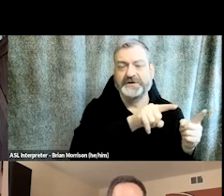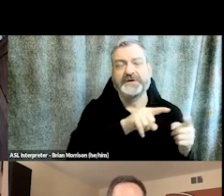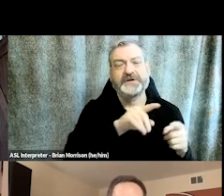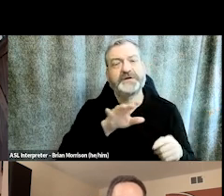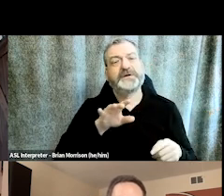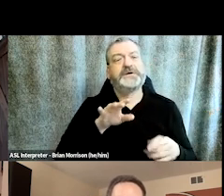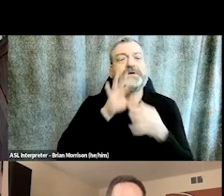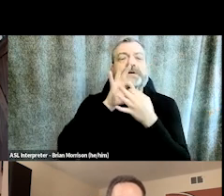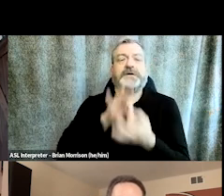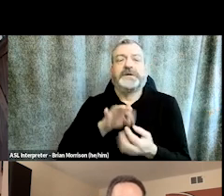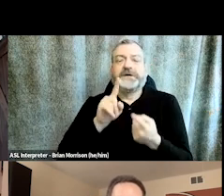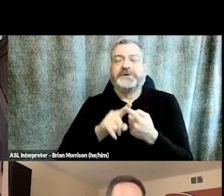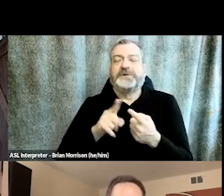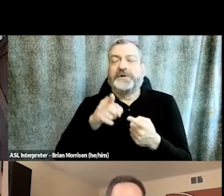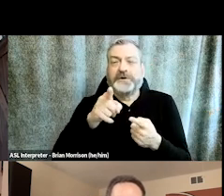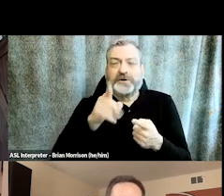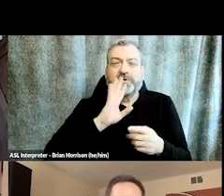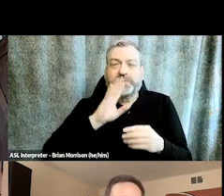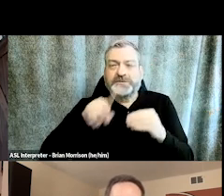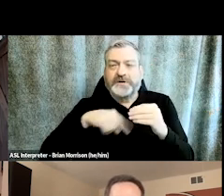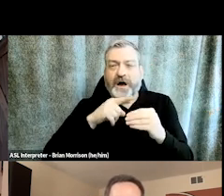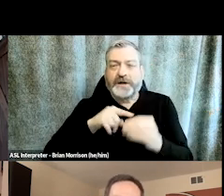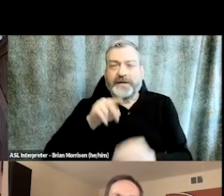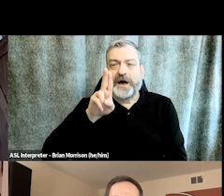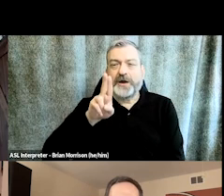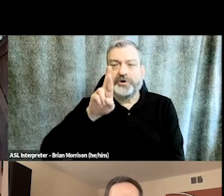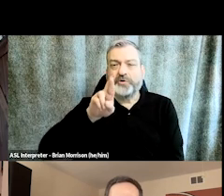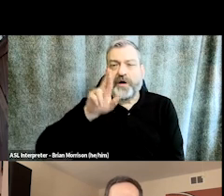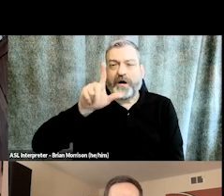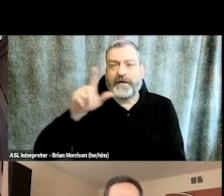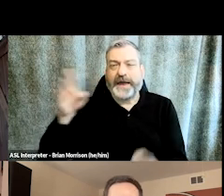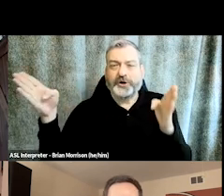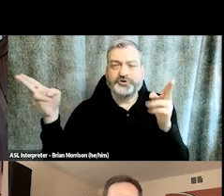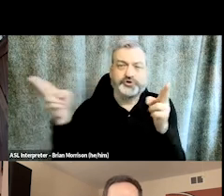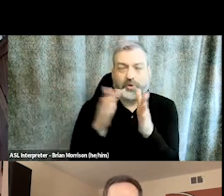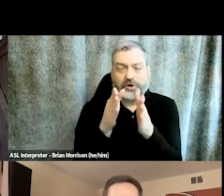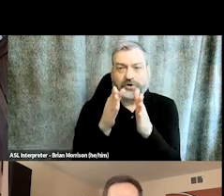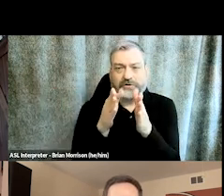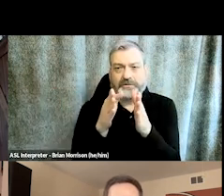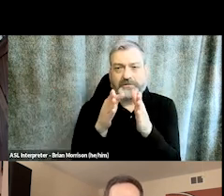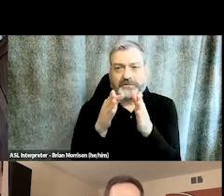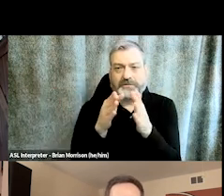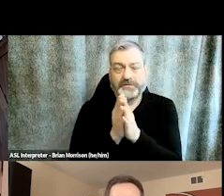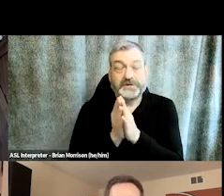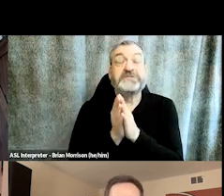you talked about the use of the URL shortener. And I've often found that it's commonplace